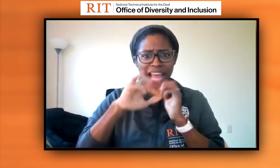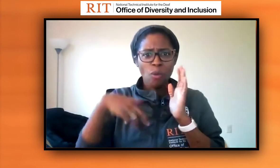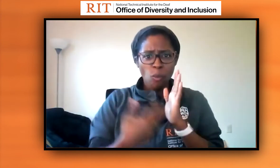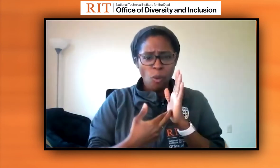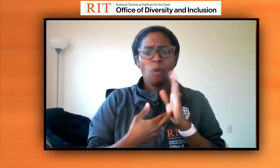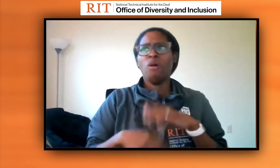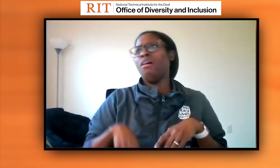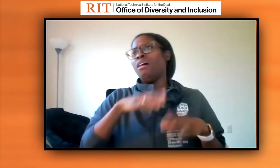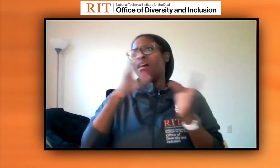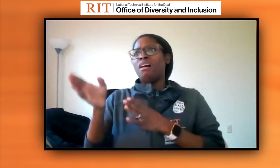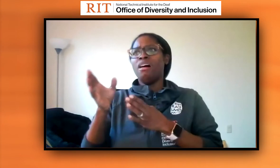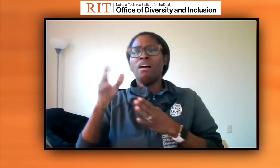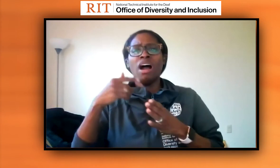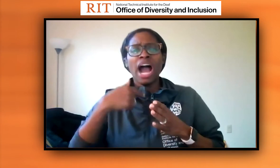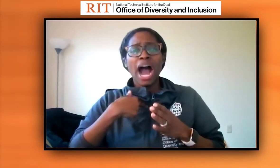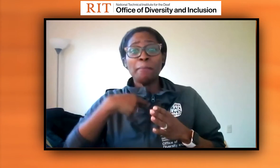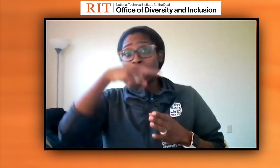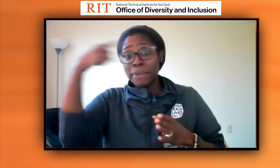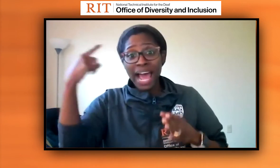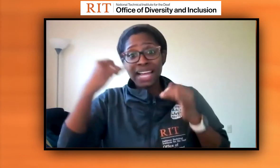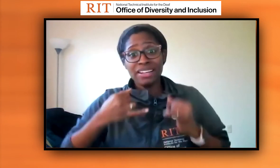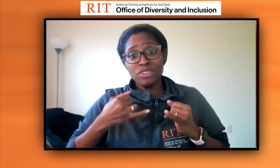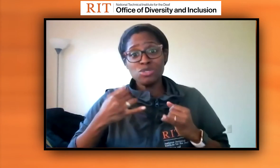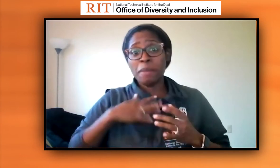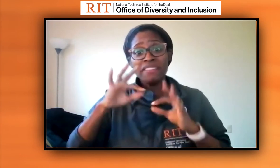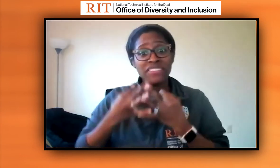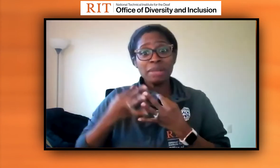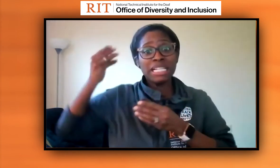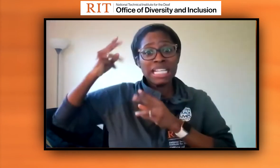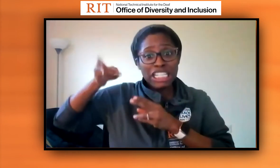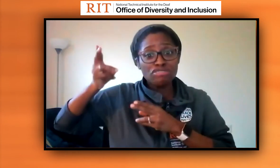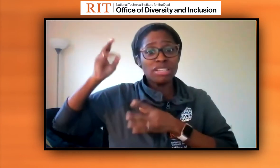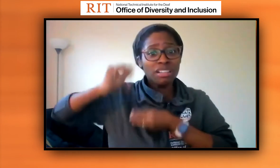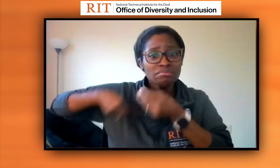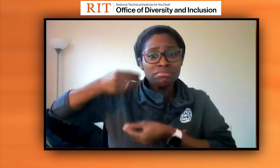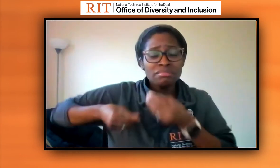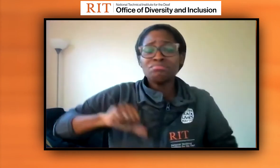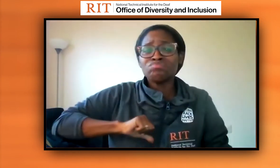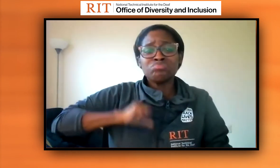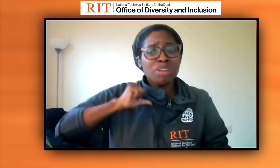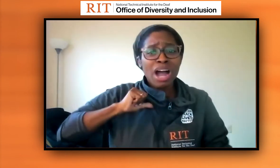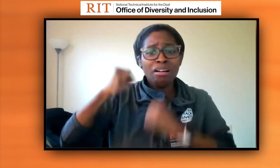very proud of myself in that moment. I'm a Black individual. My family history